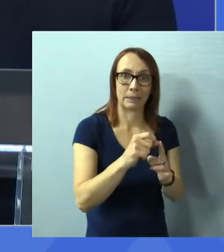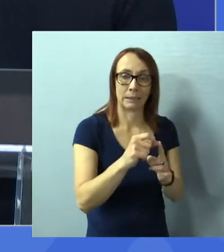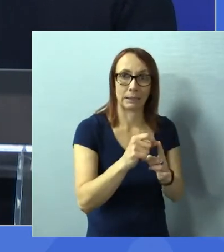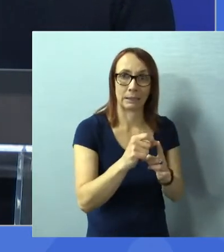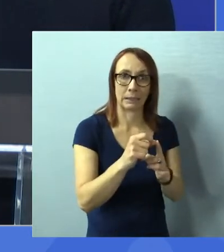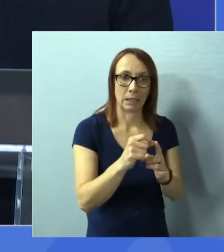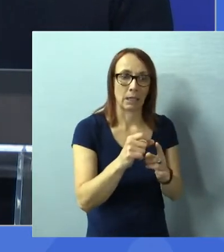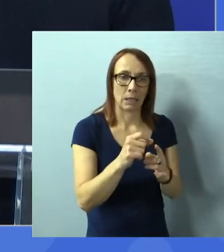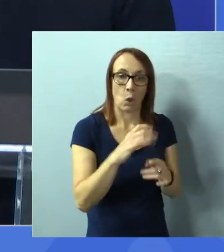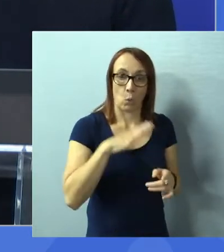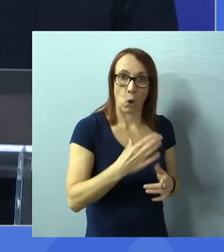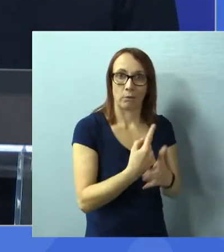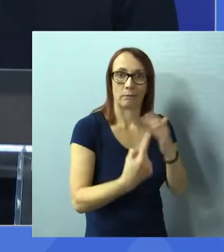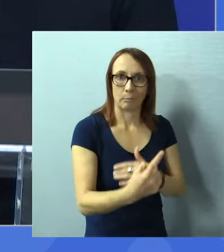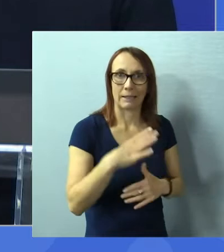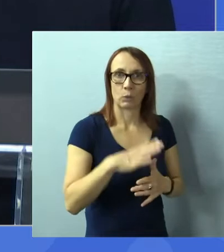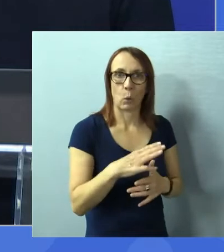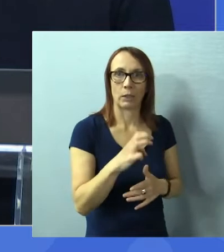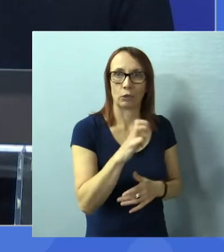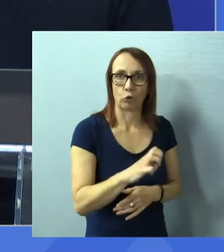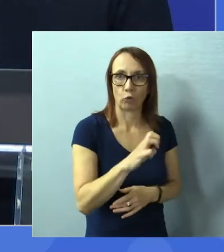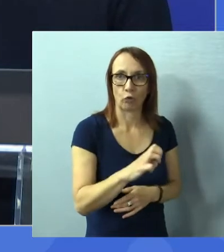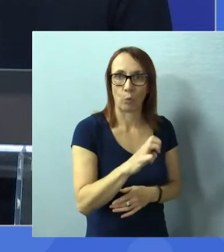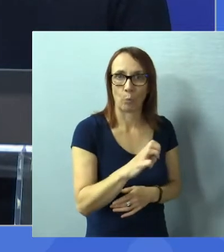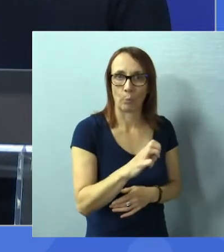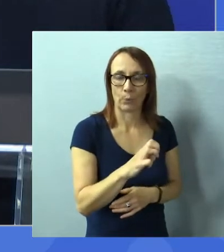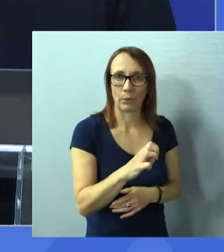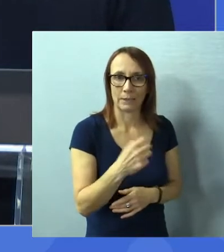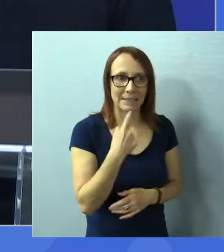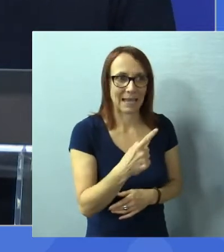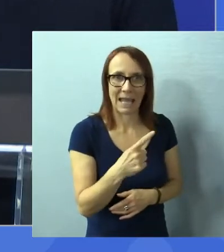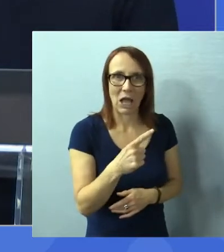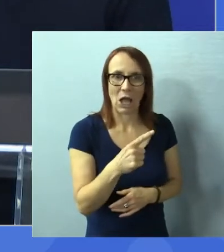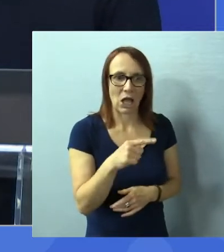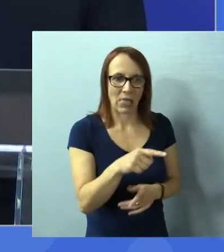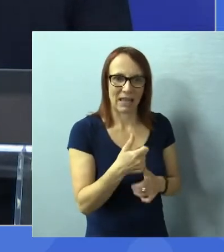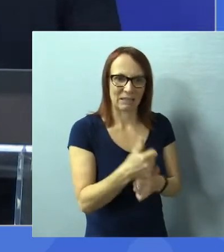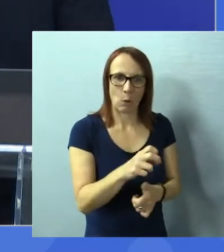pro-eu southern policy chefs announced they're against a Conservative